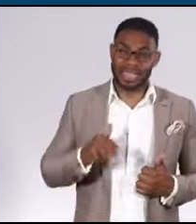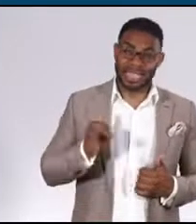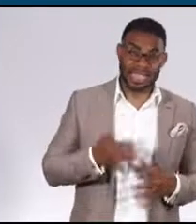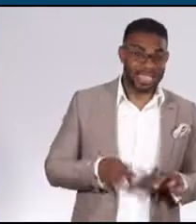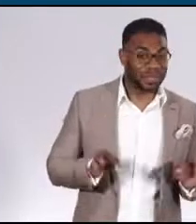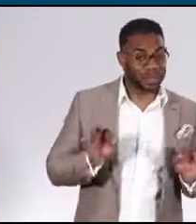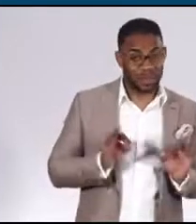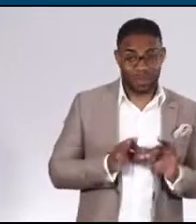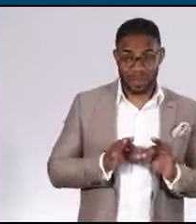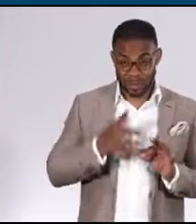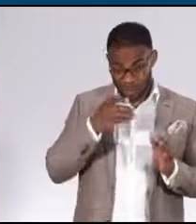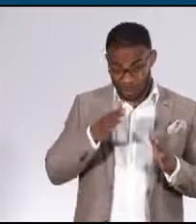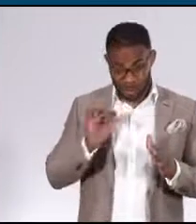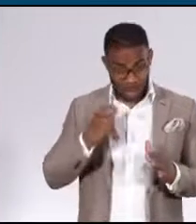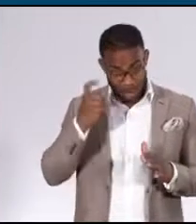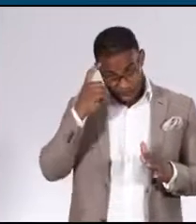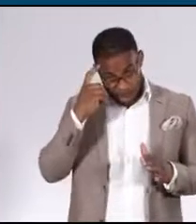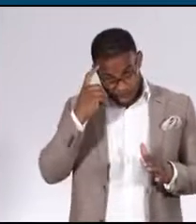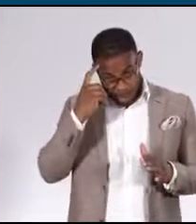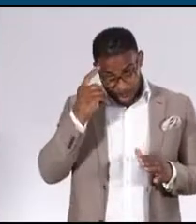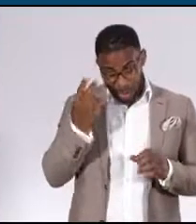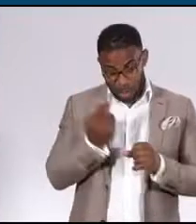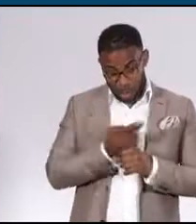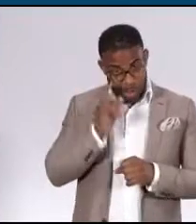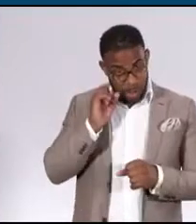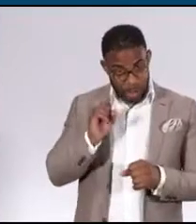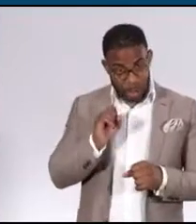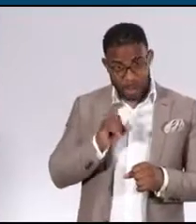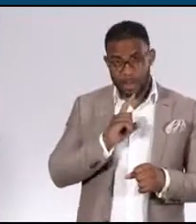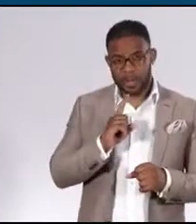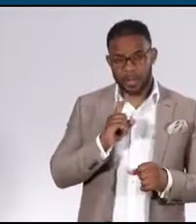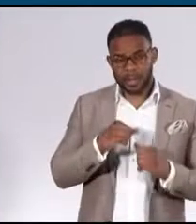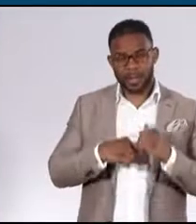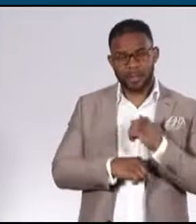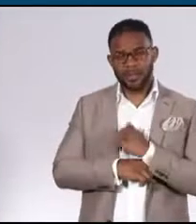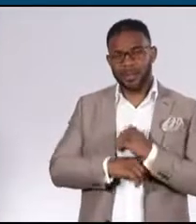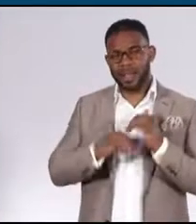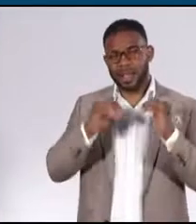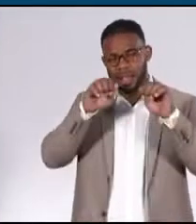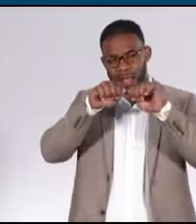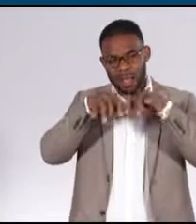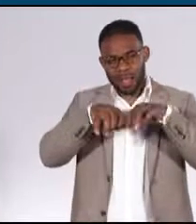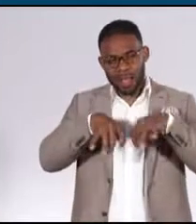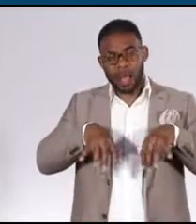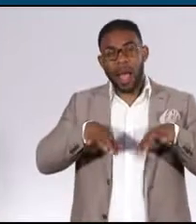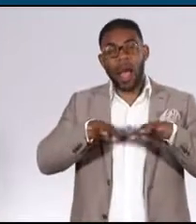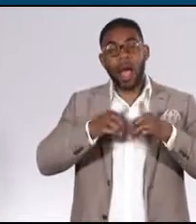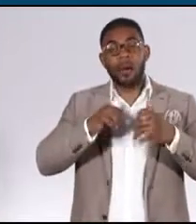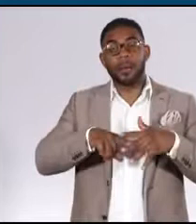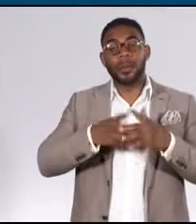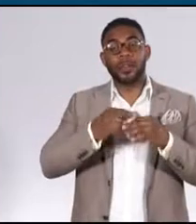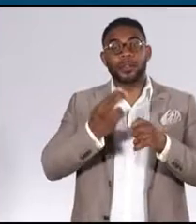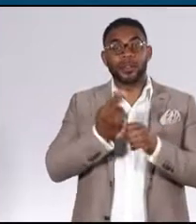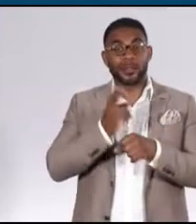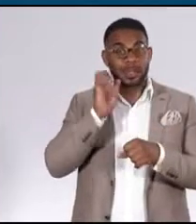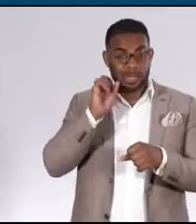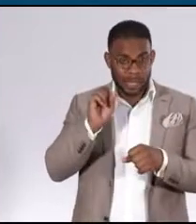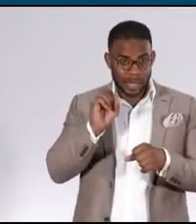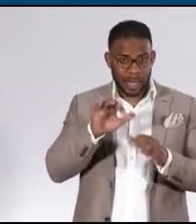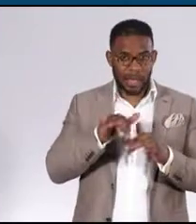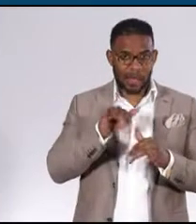Because the way our brain uses sound is a fundamental hierarchy of how we begin to use sound and how that sound allows us